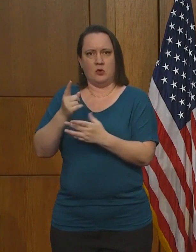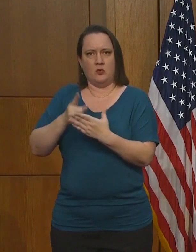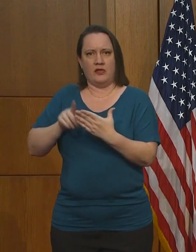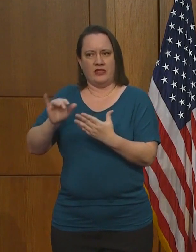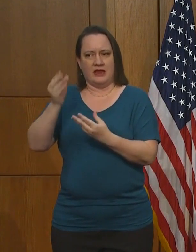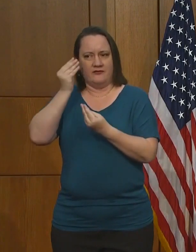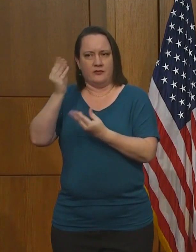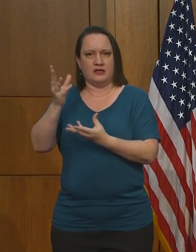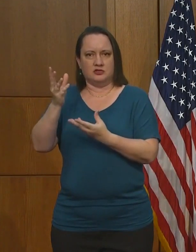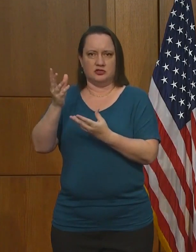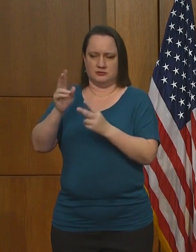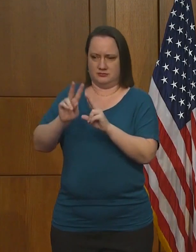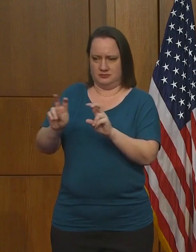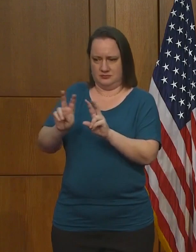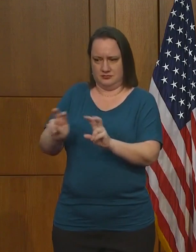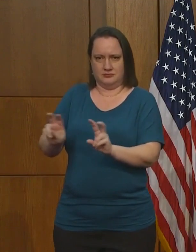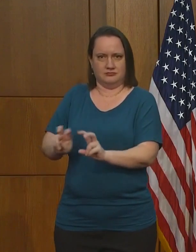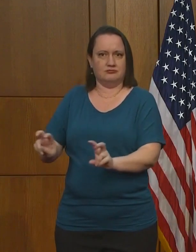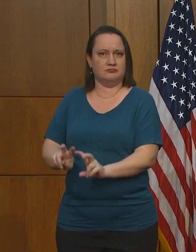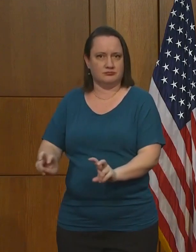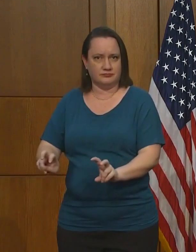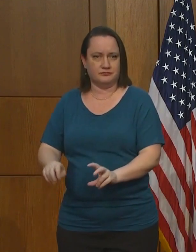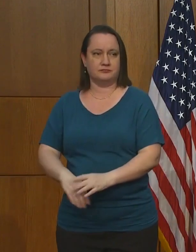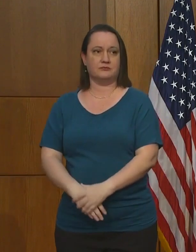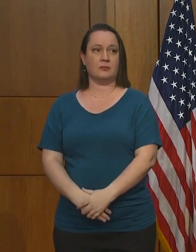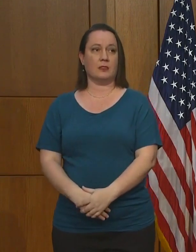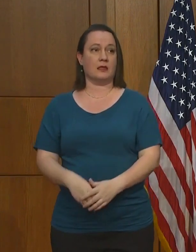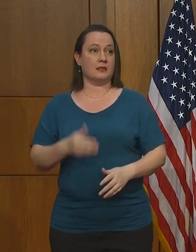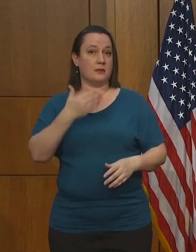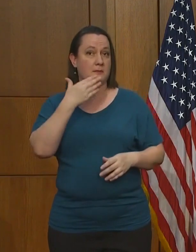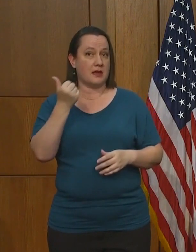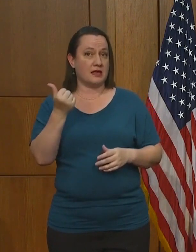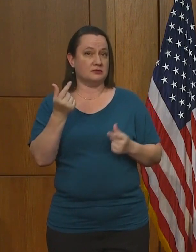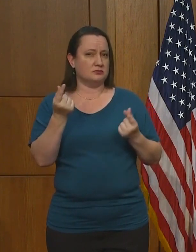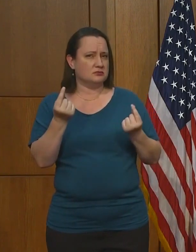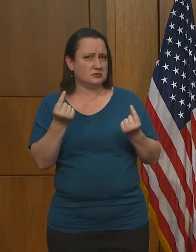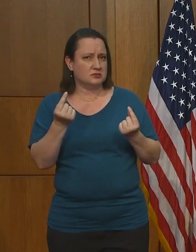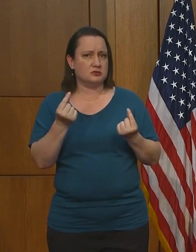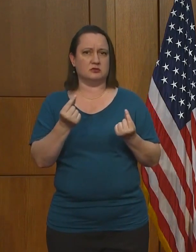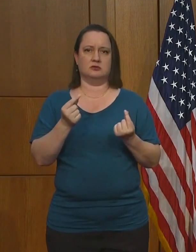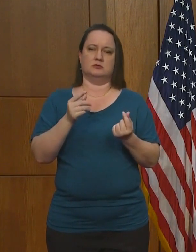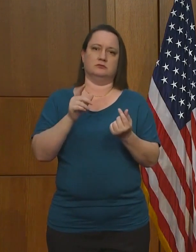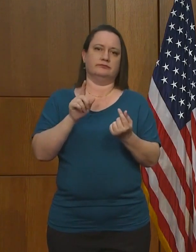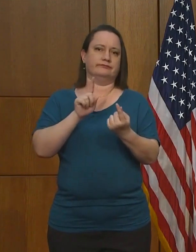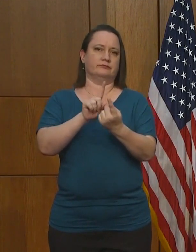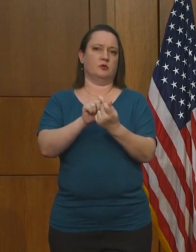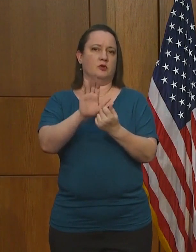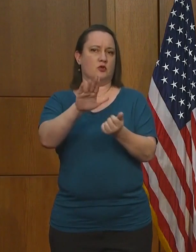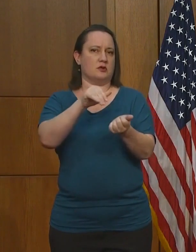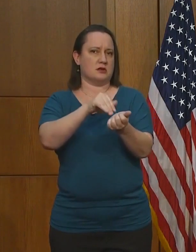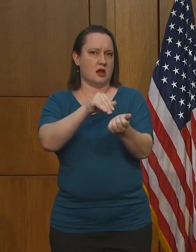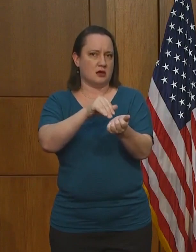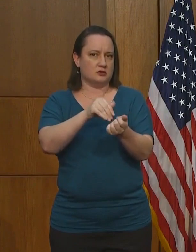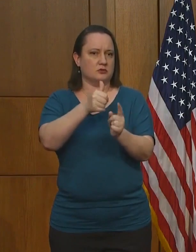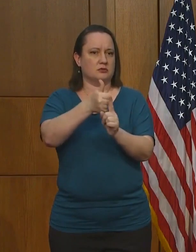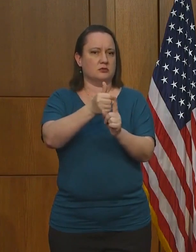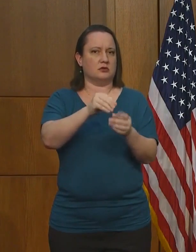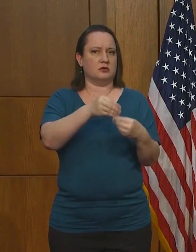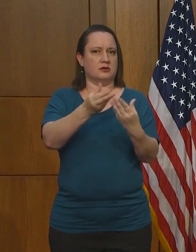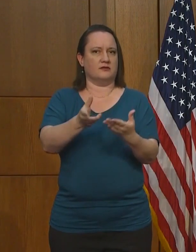ABOUT THAT AND SO I THINK THE BEST THING TO DO DEPENDING ON- IS DEFINITELY WORK WITH YOUR